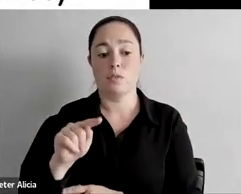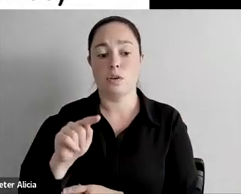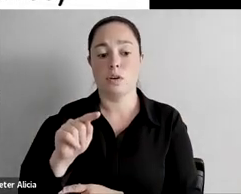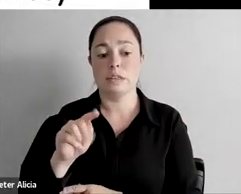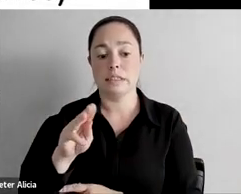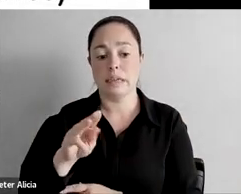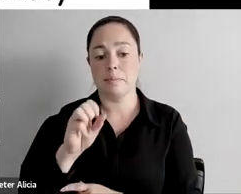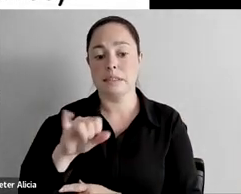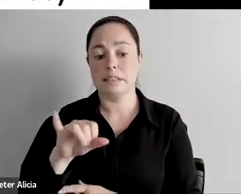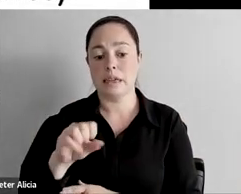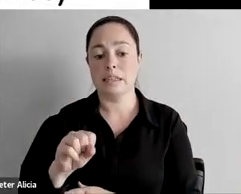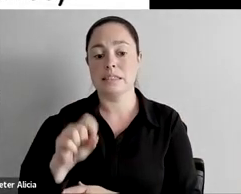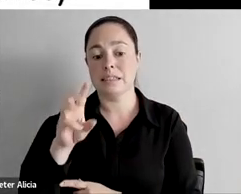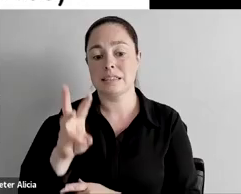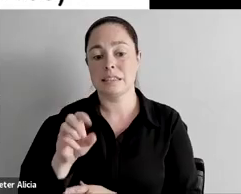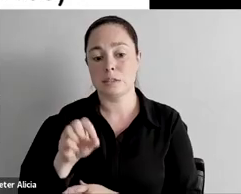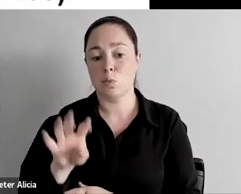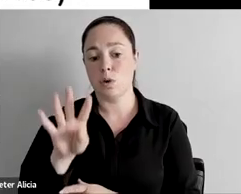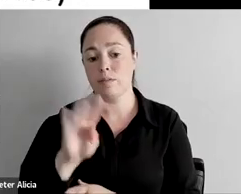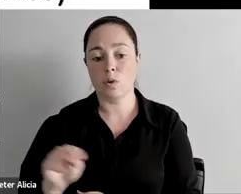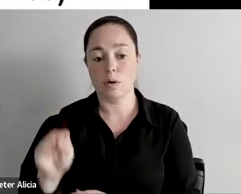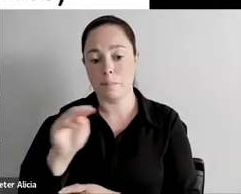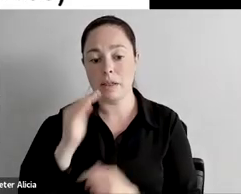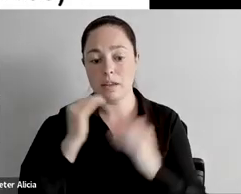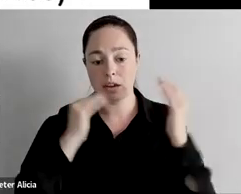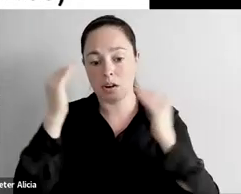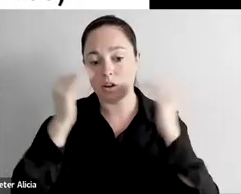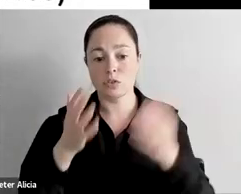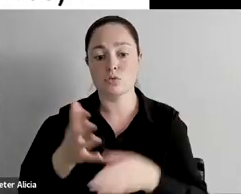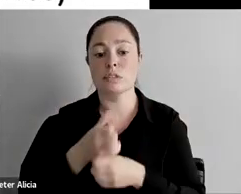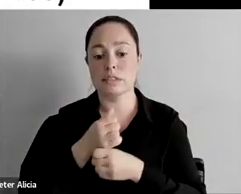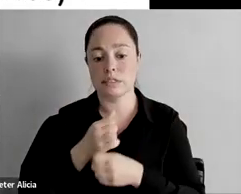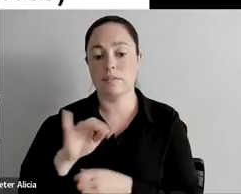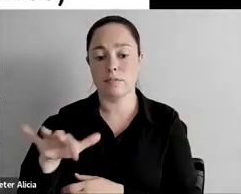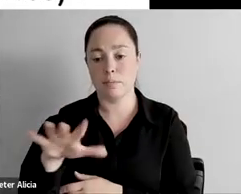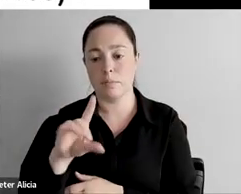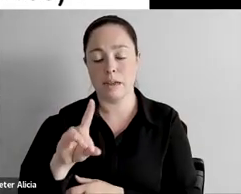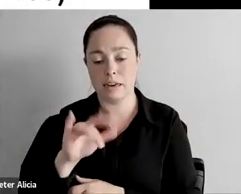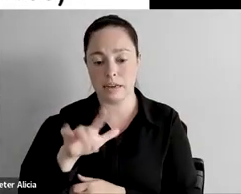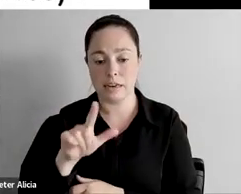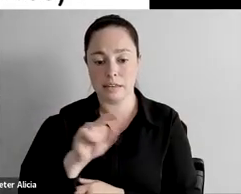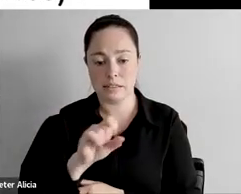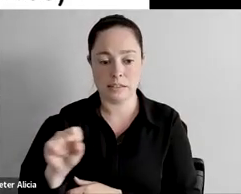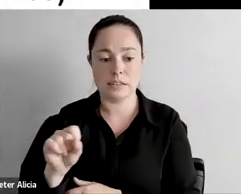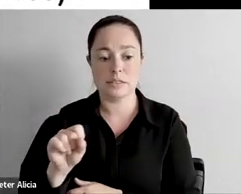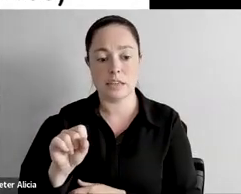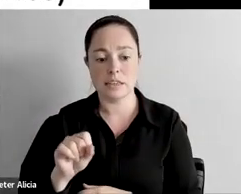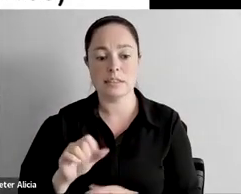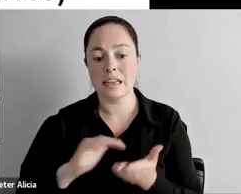adults receive Medicaid LTSS in the U.S., though that number does exclude Alabama and Mississippi.